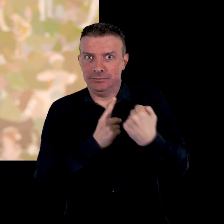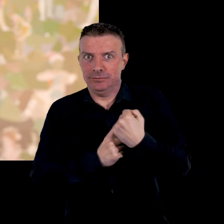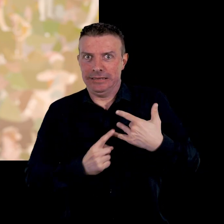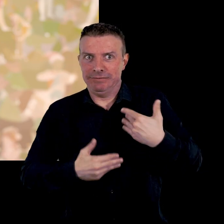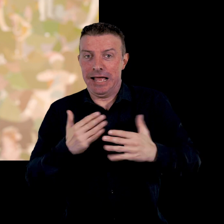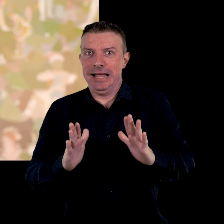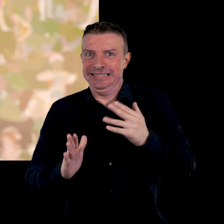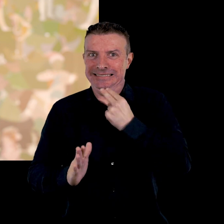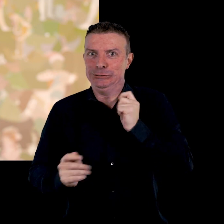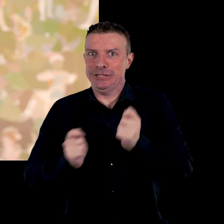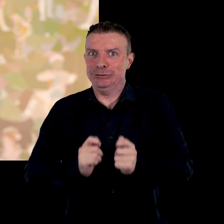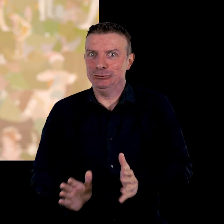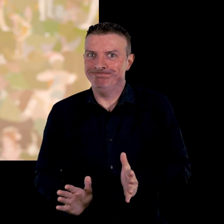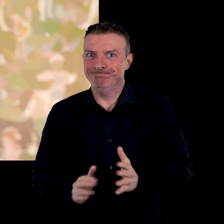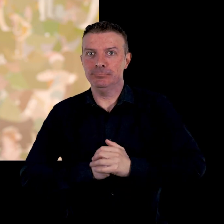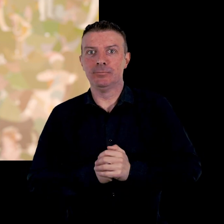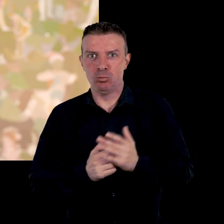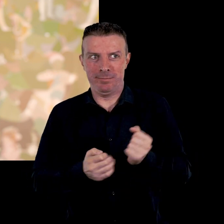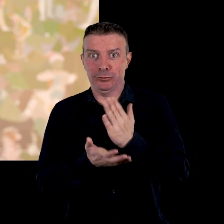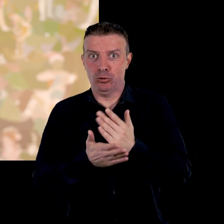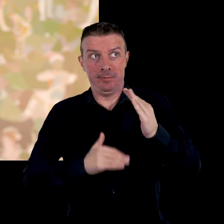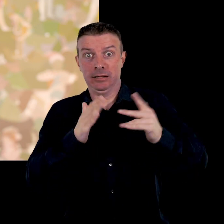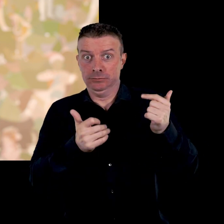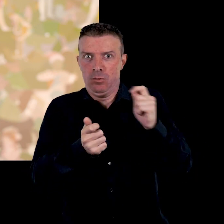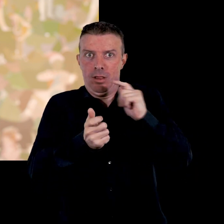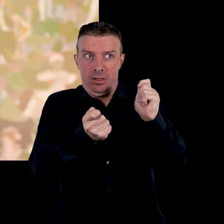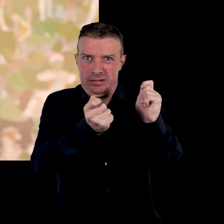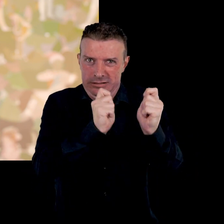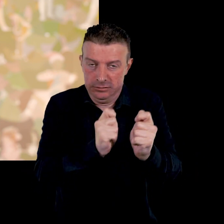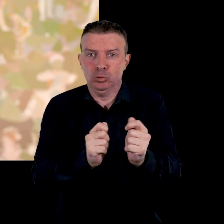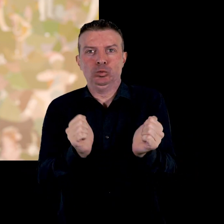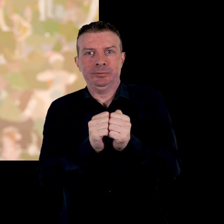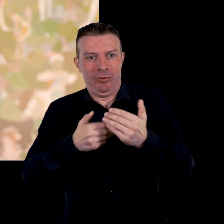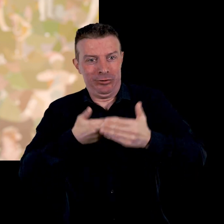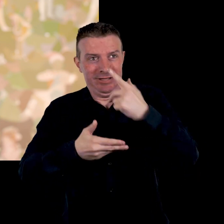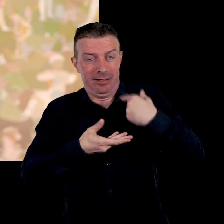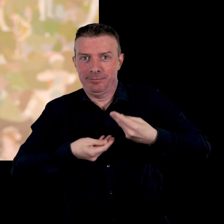of our living on the environment, and we want to make sure that this building going forward is good